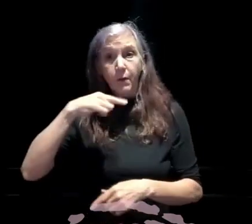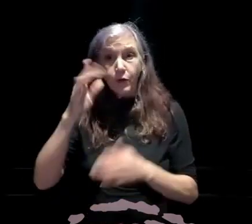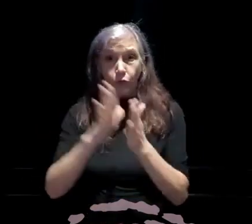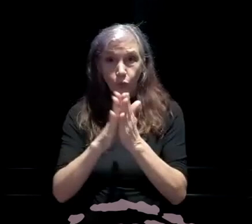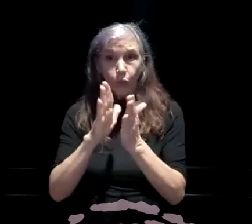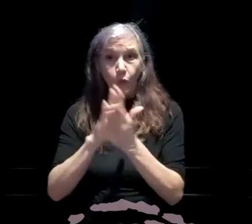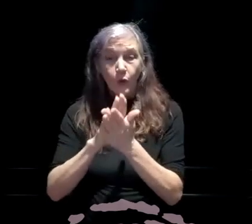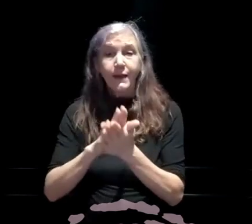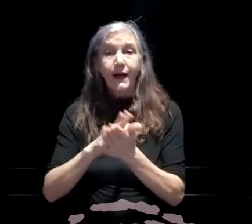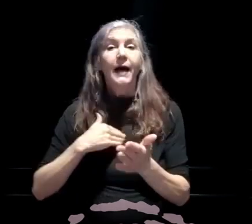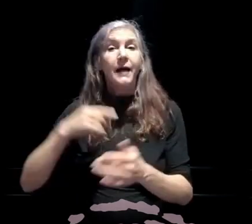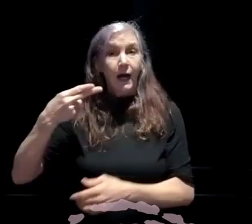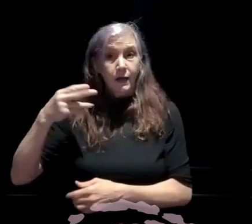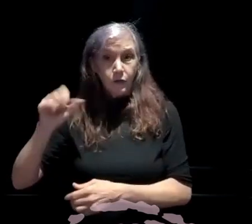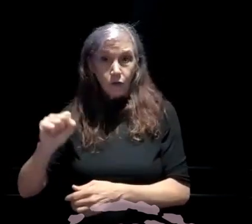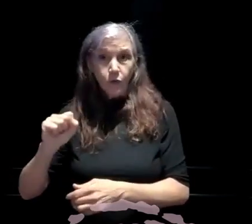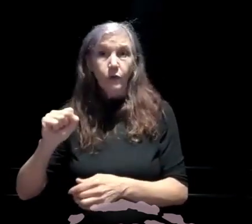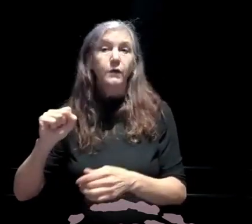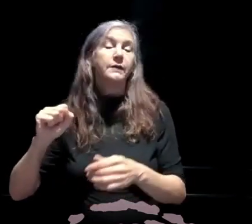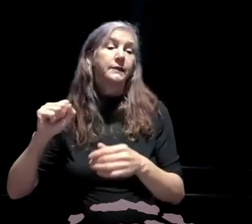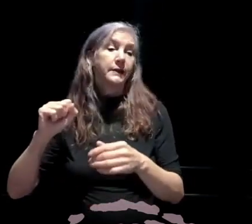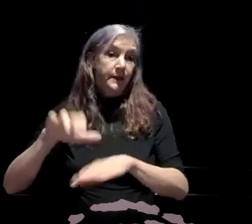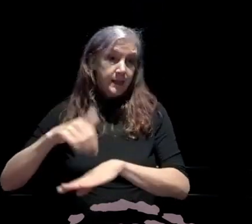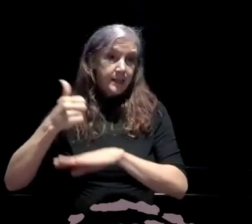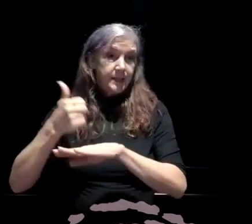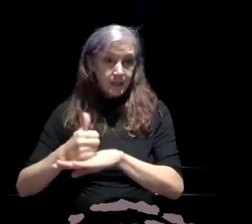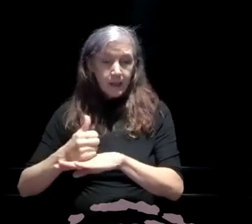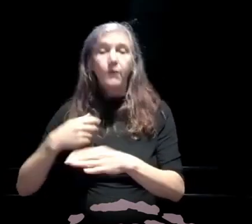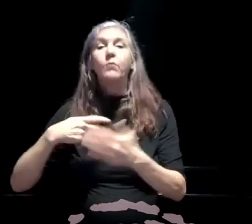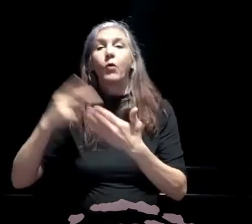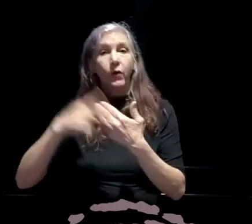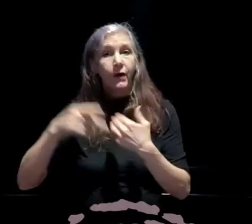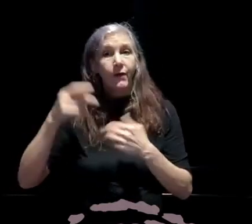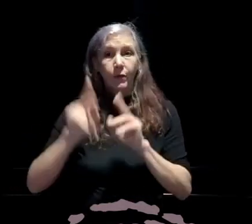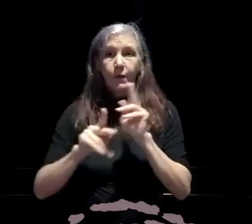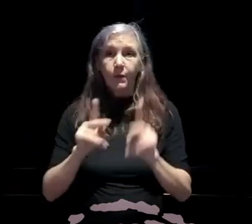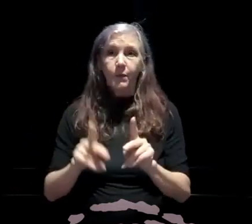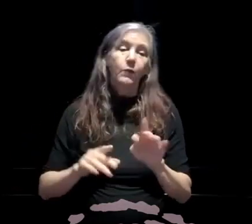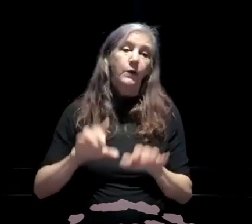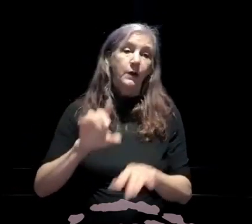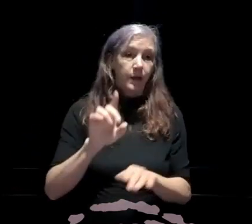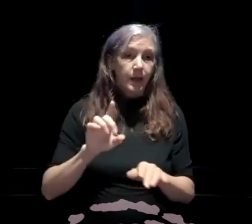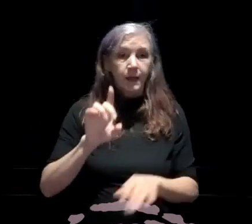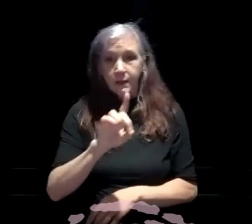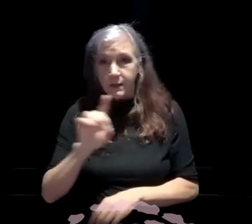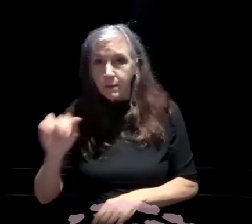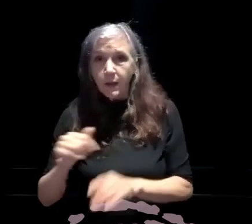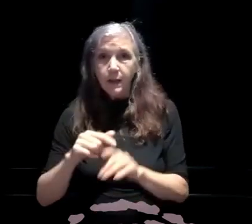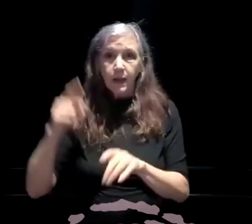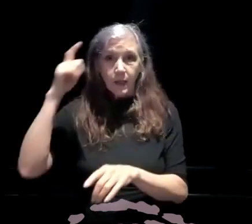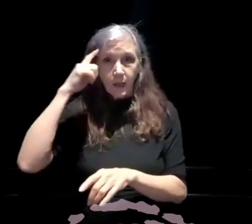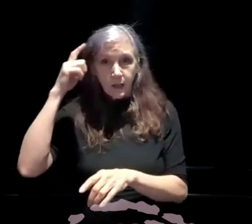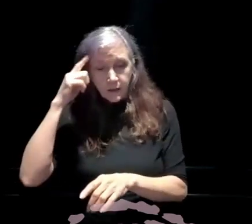I teach in a high school setting 3 program for students with developmental and cognitive disabilities and autism.